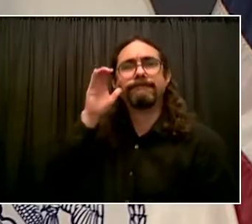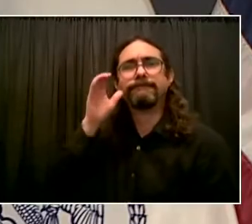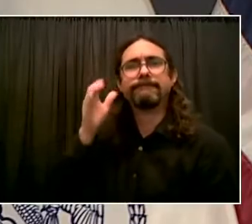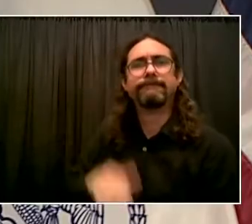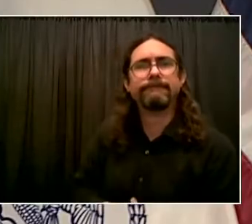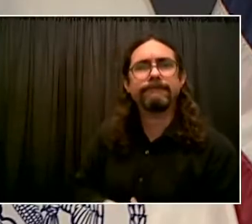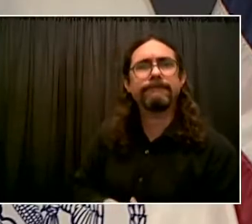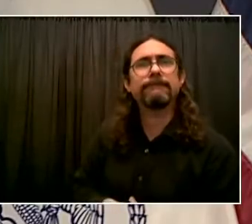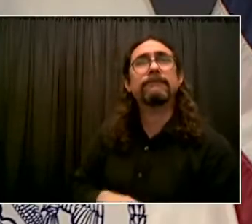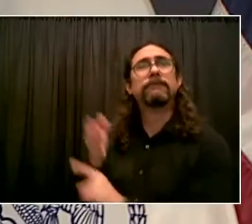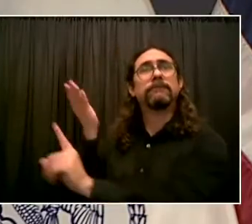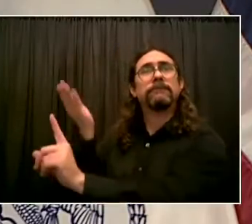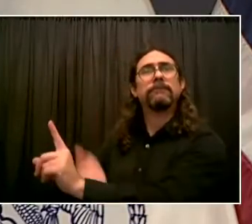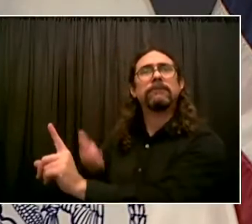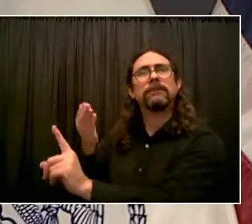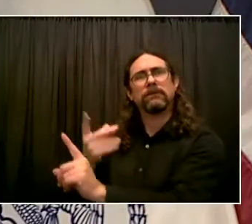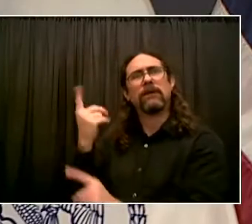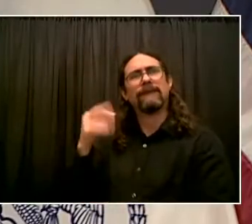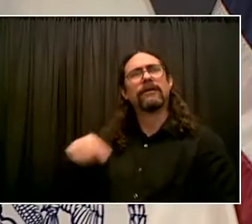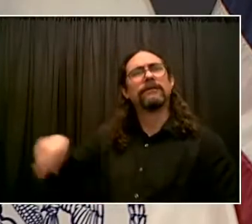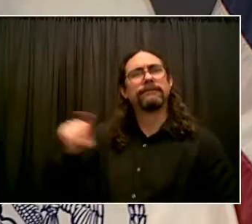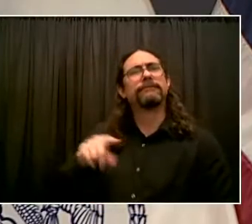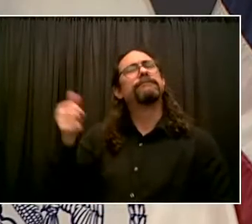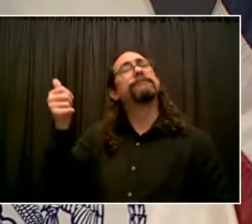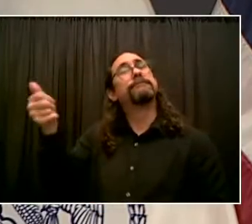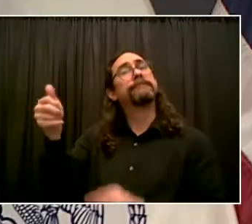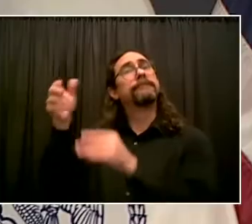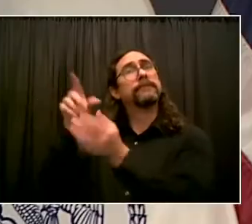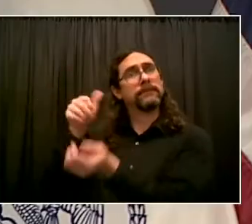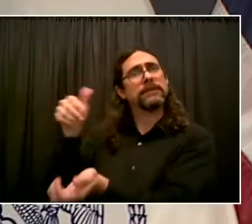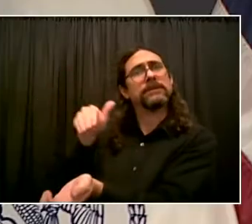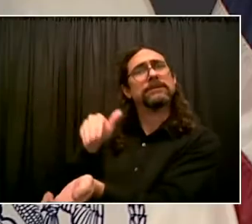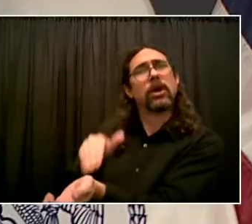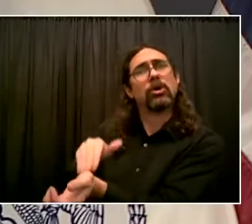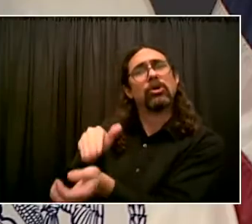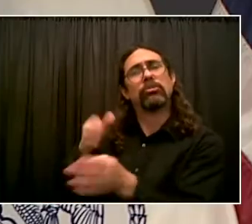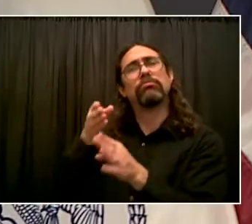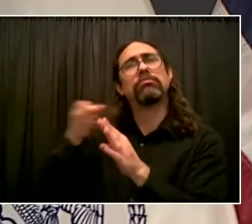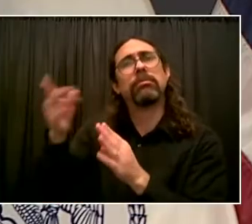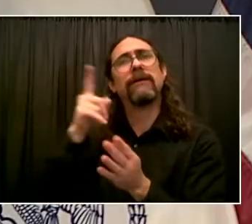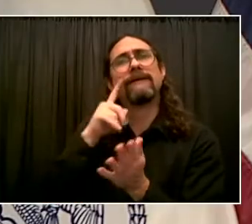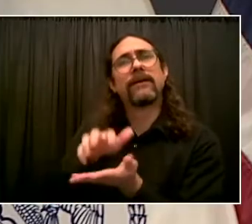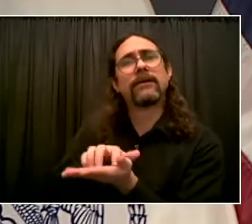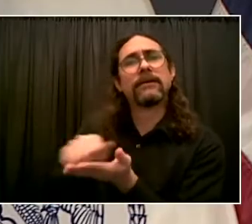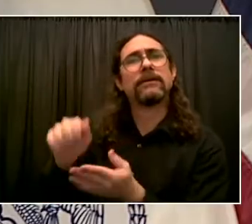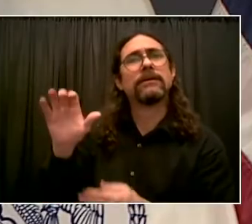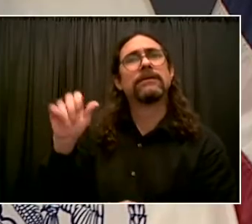AND KNOWLEDGE AND HELP US MAKE SENSE OF COVID- HE IS AN ONCOLOGIST, FORR MESENIOR FELLOW AMERICANS